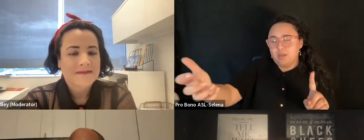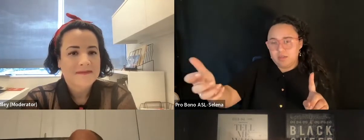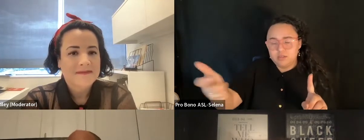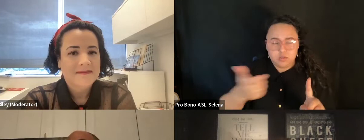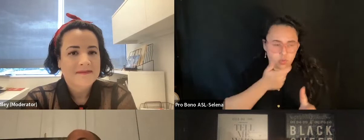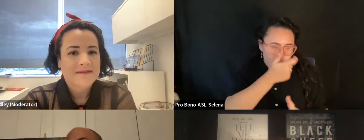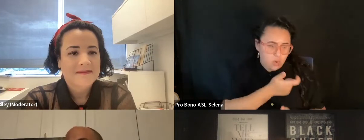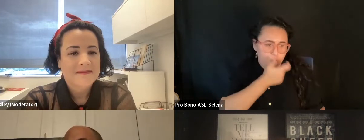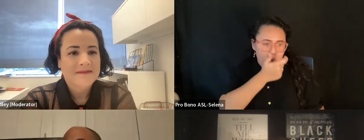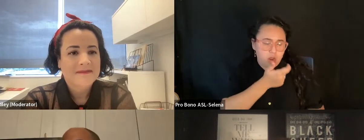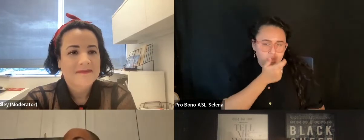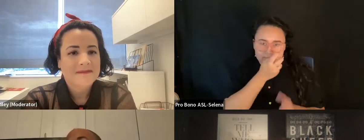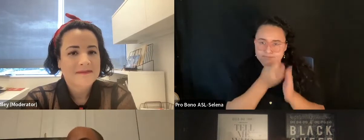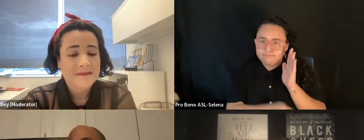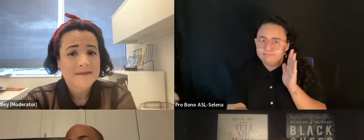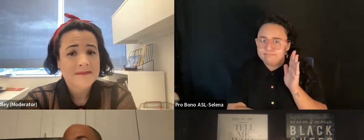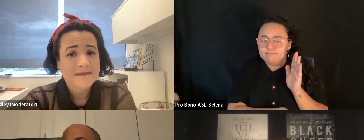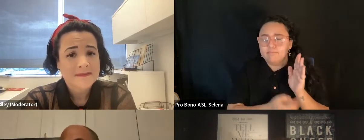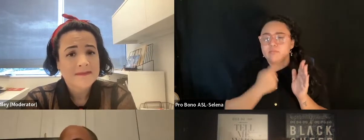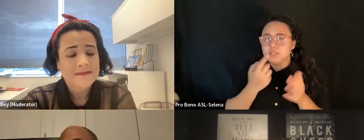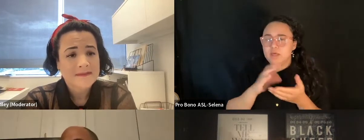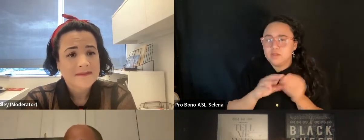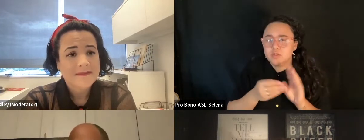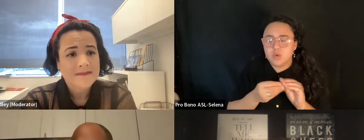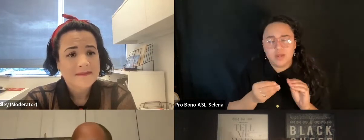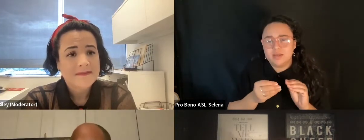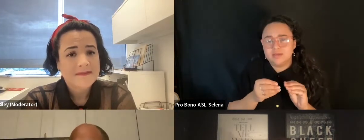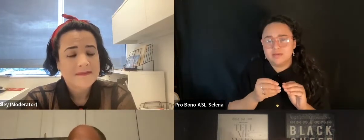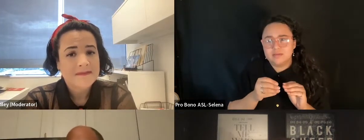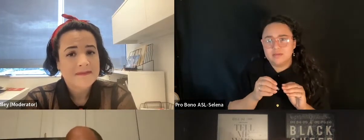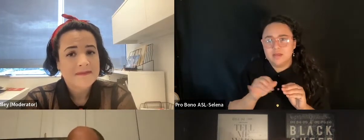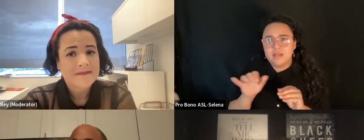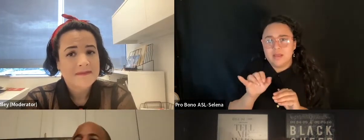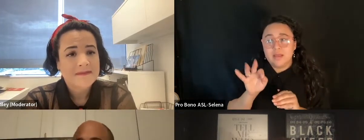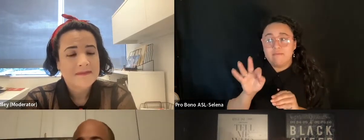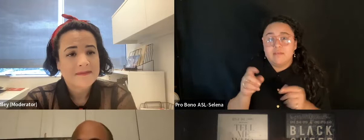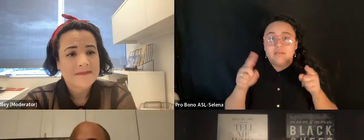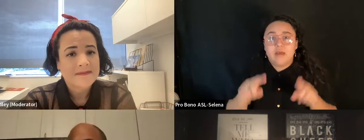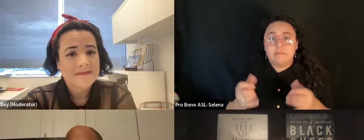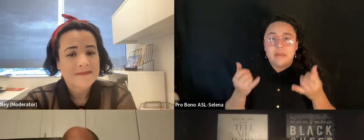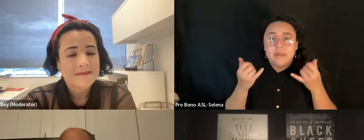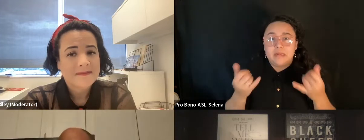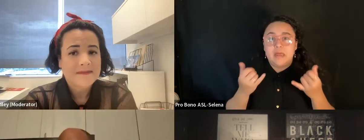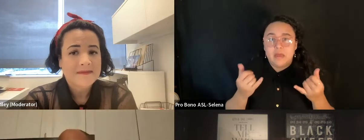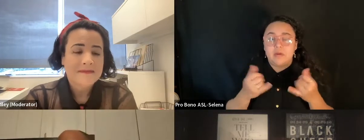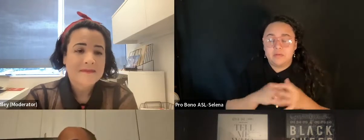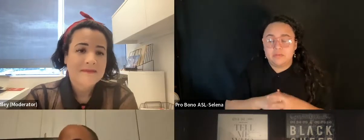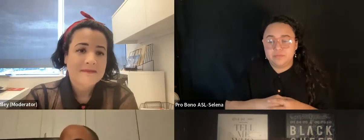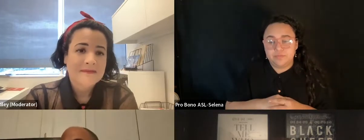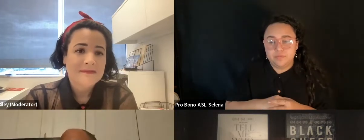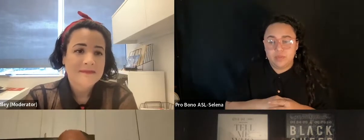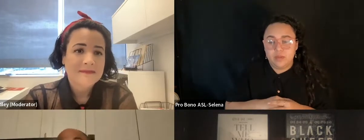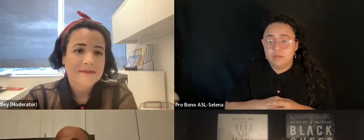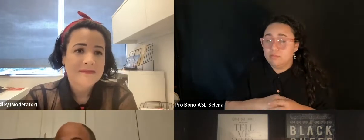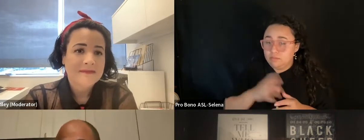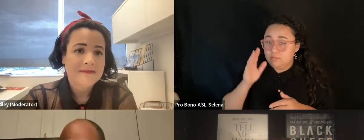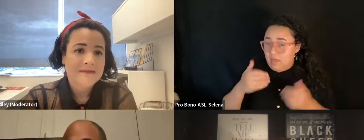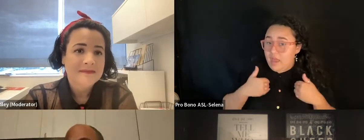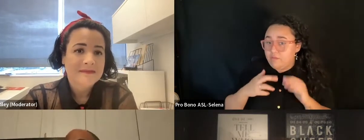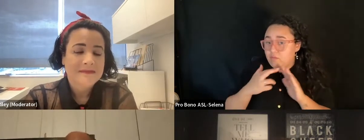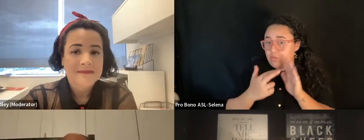And there were certain rules, which is there are no retrospective voices, there's no behind sit